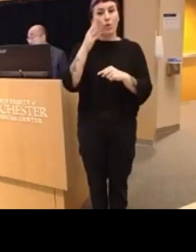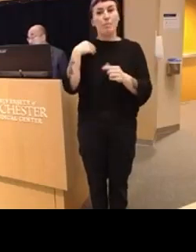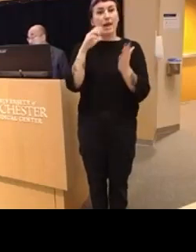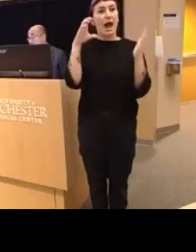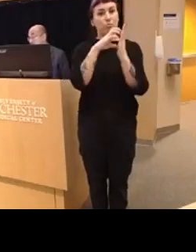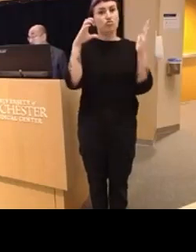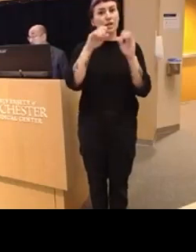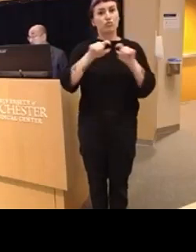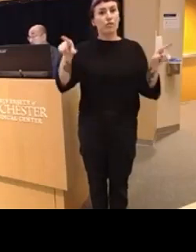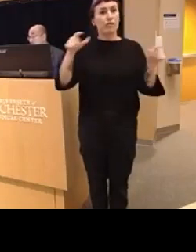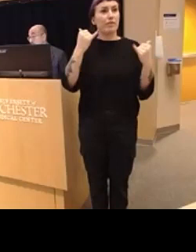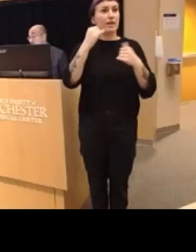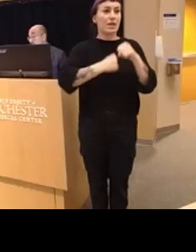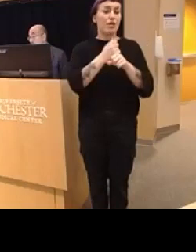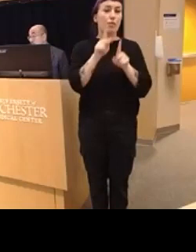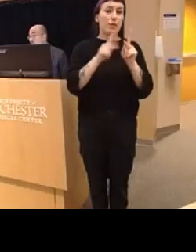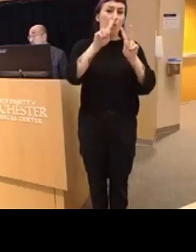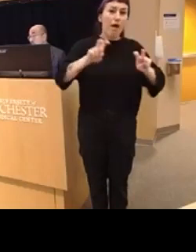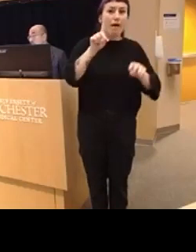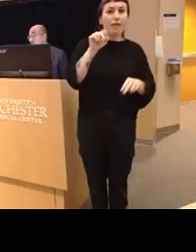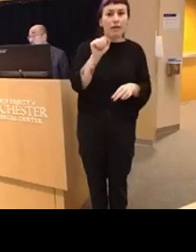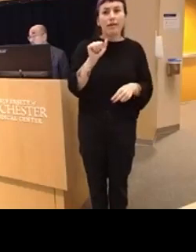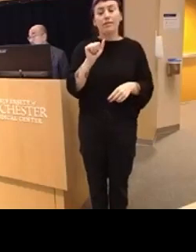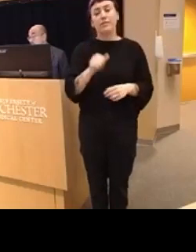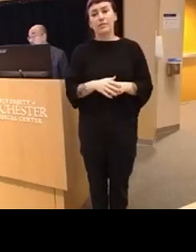this year where people analyzing their data in the fifth year of their grants because they started in